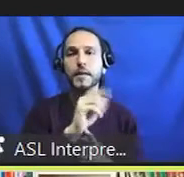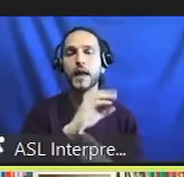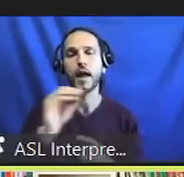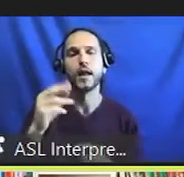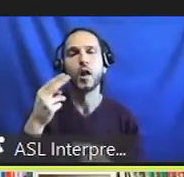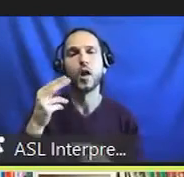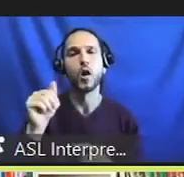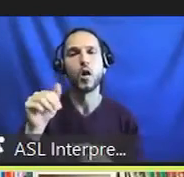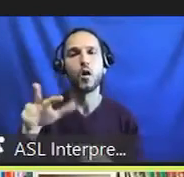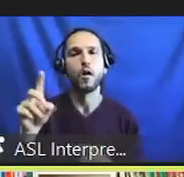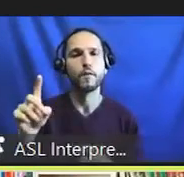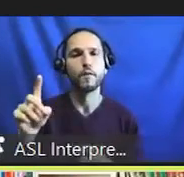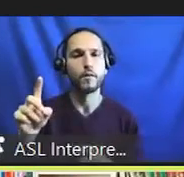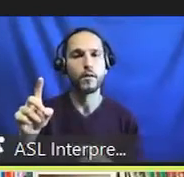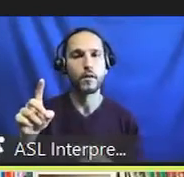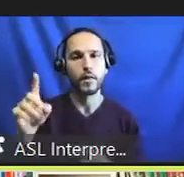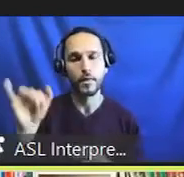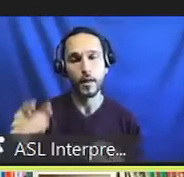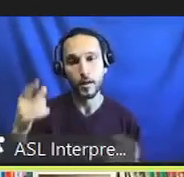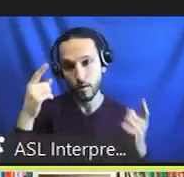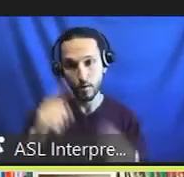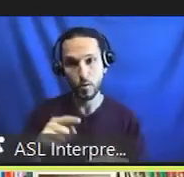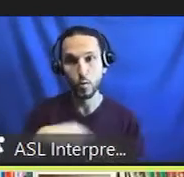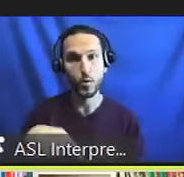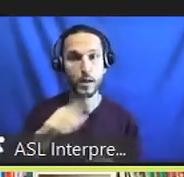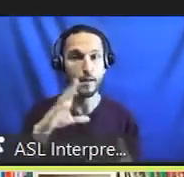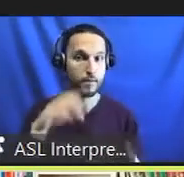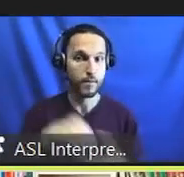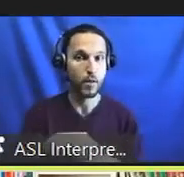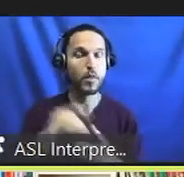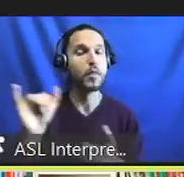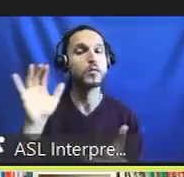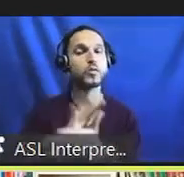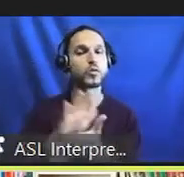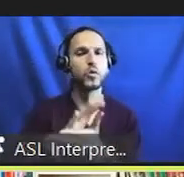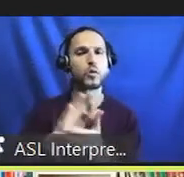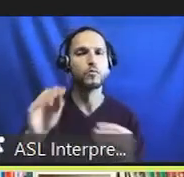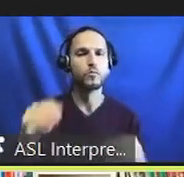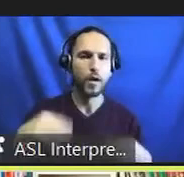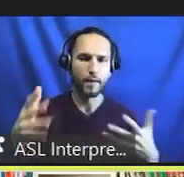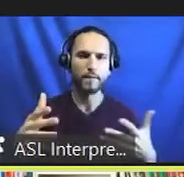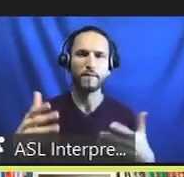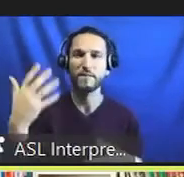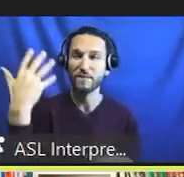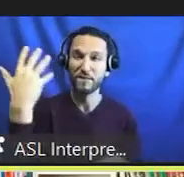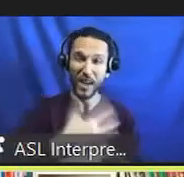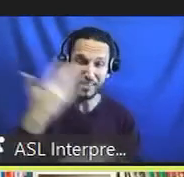the settlements will be delving into later, the schools are given just five business